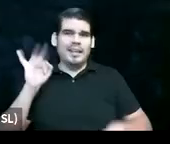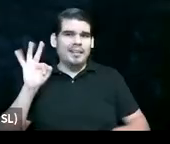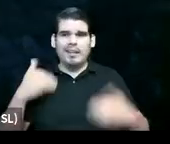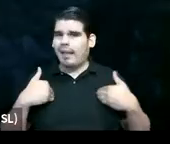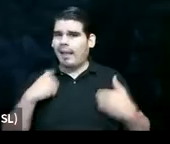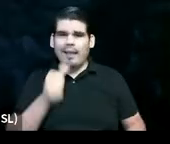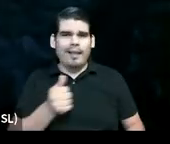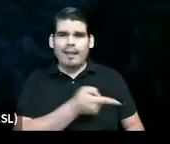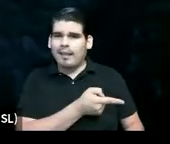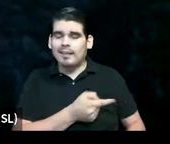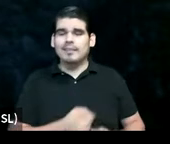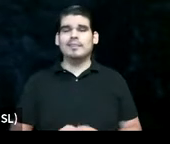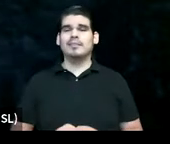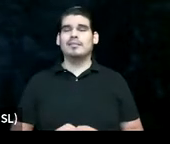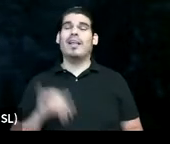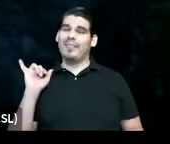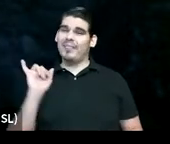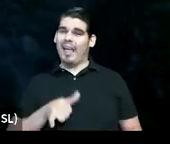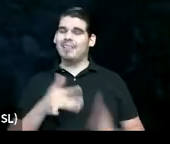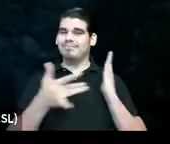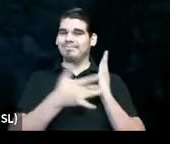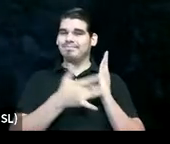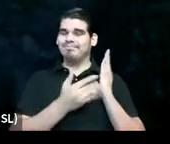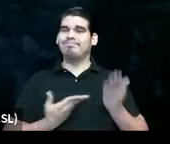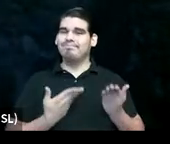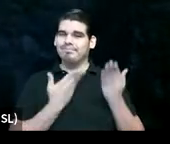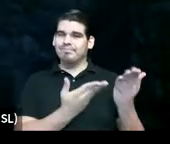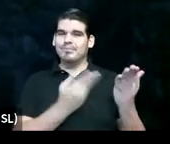Um, you know, just getting the education and like one of the barriers will be like, you know, would be